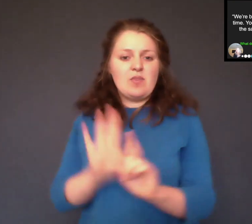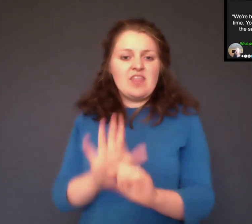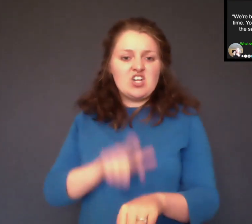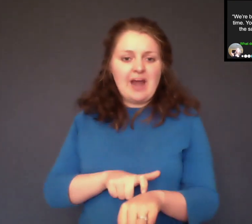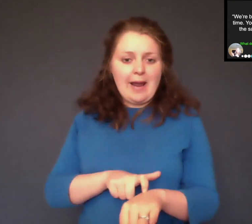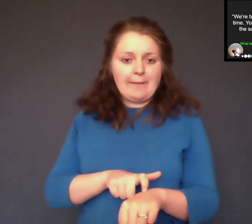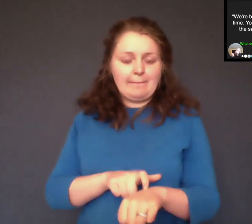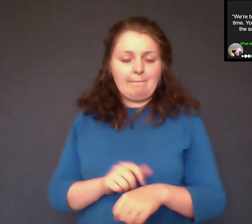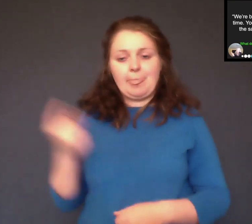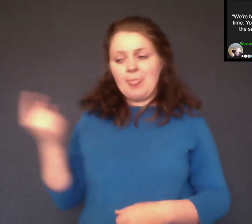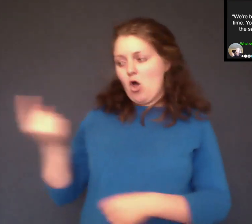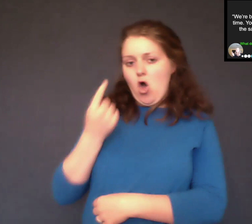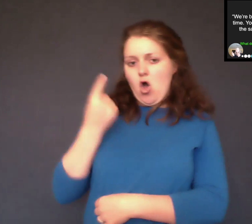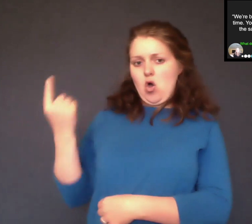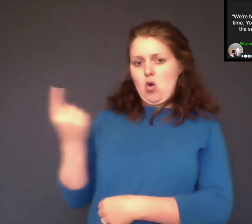and think about what the word always means